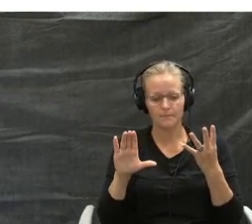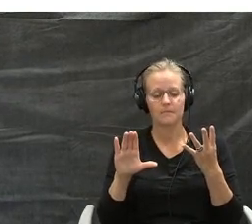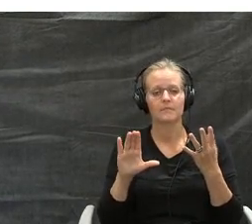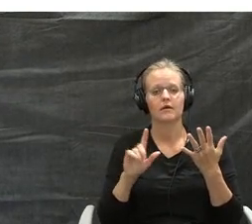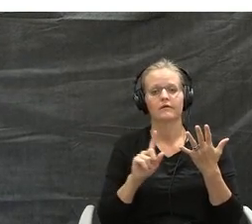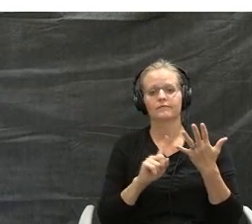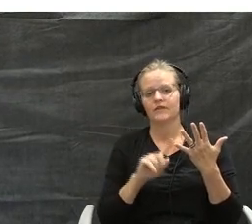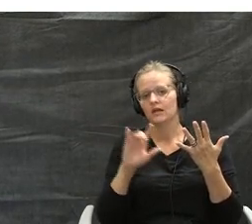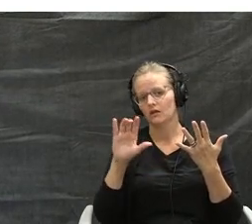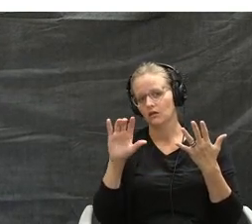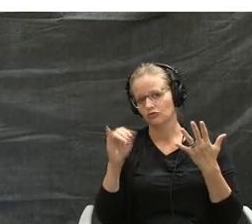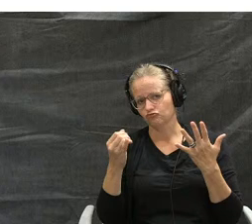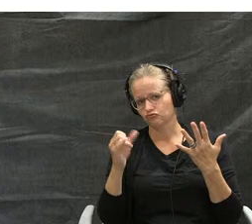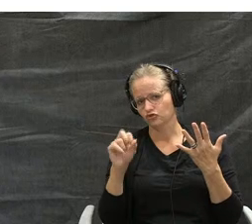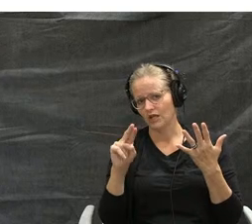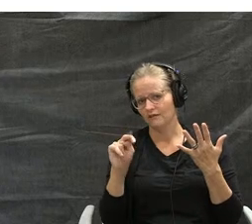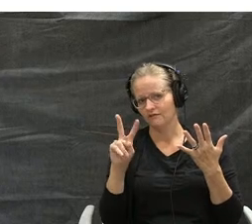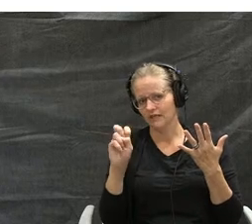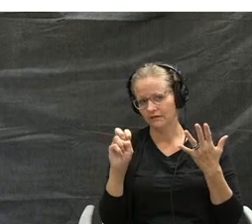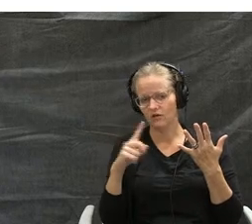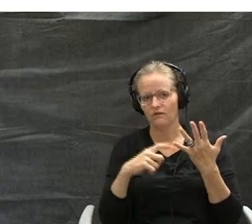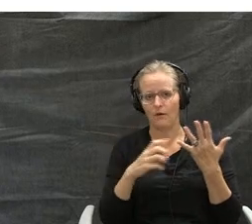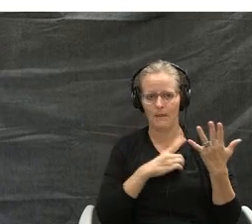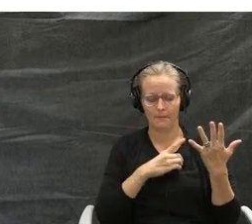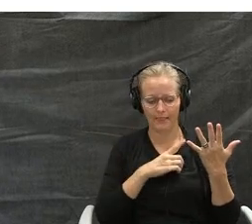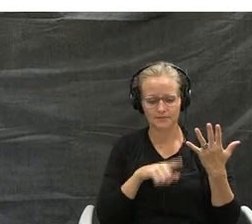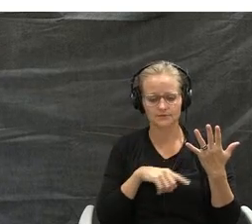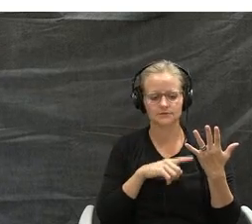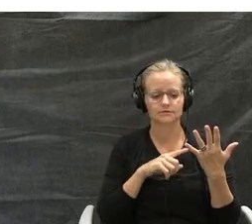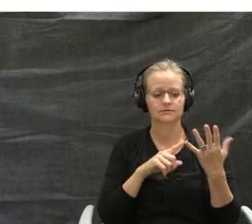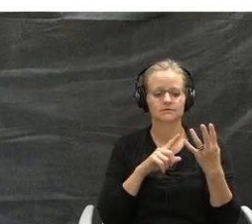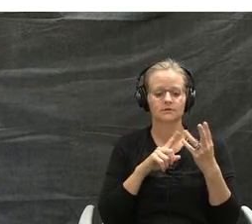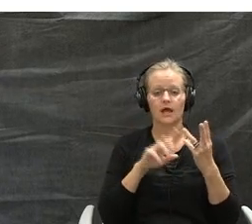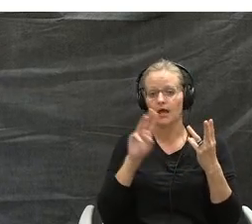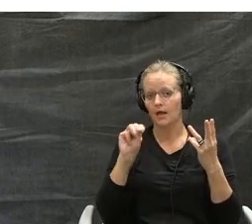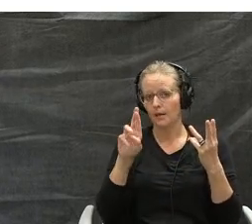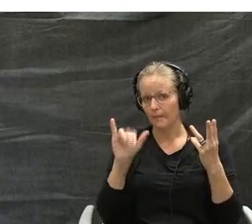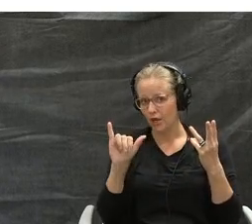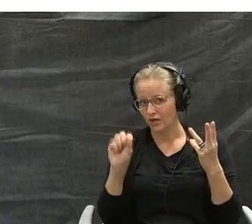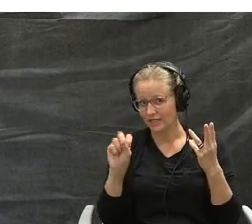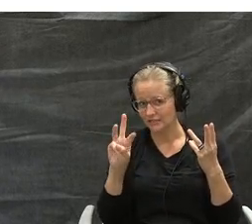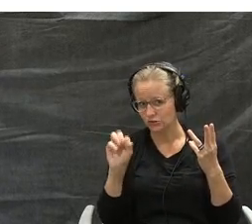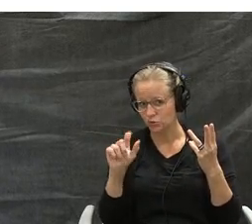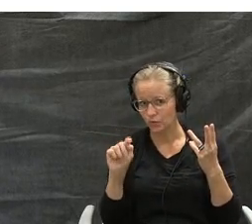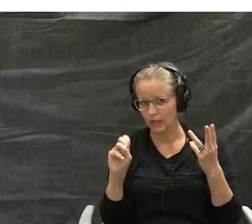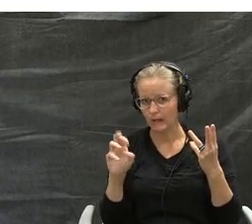and juice, Minneapolis, Mary Sweetman of Minne, Tonka, and Amy Ballou of Deephaven.